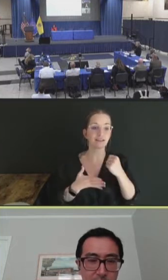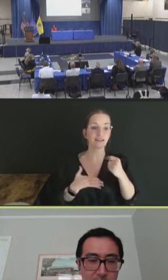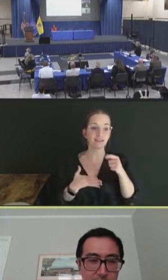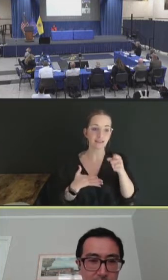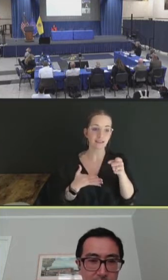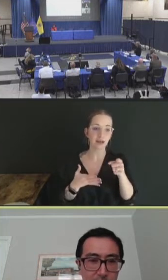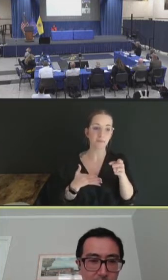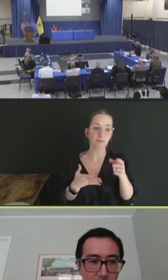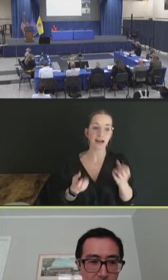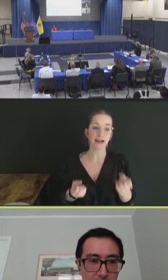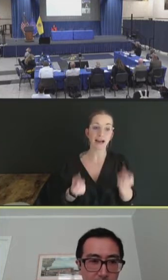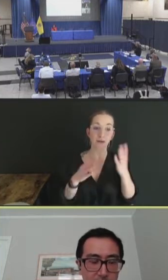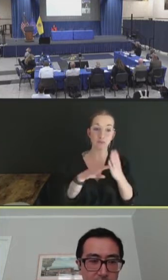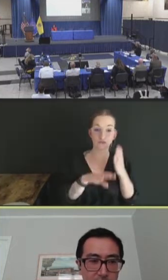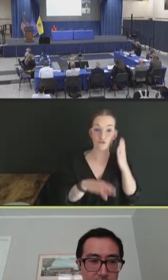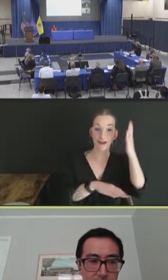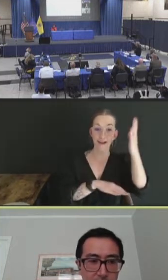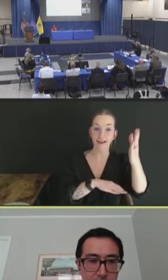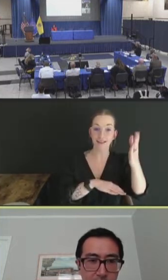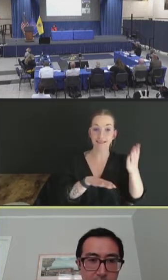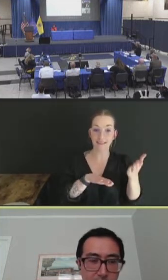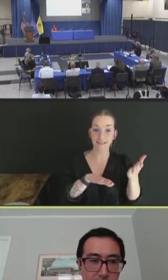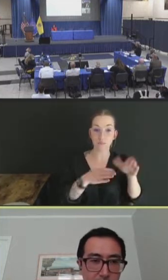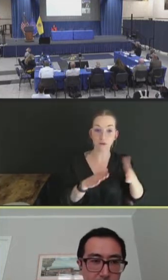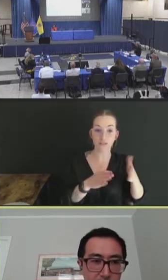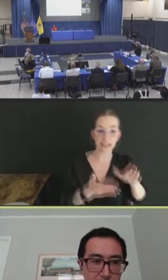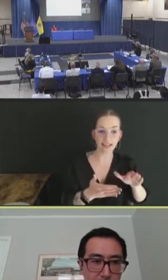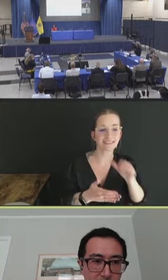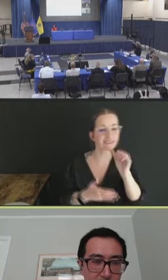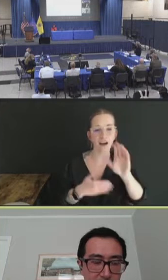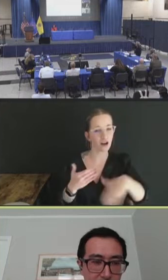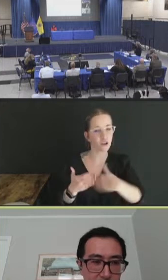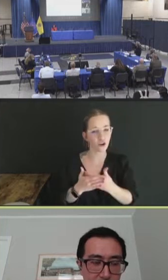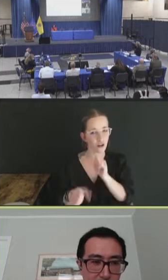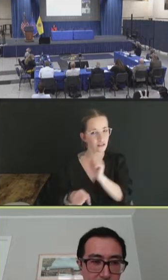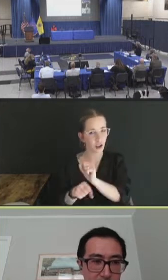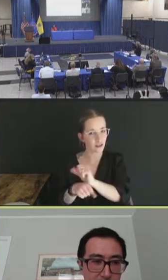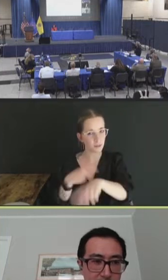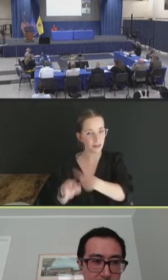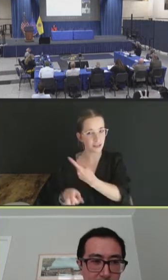excess mortality and all the occupations are shown. But some of the occupations on